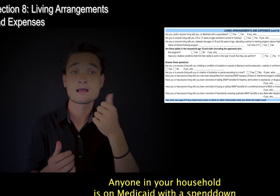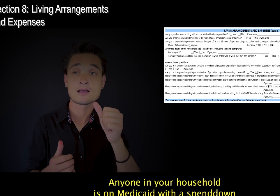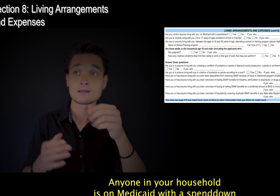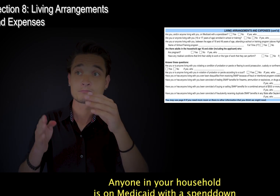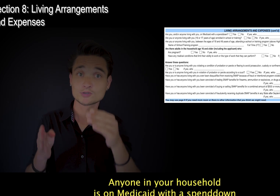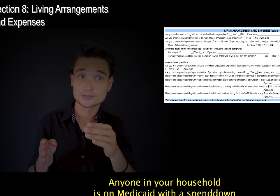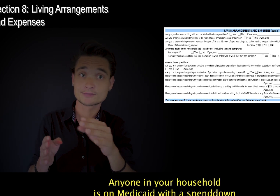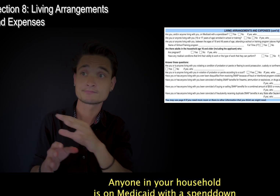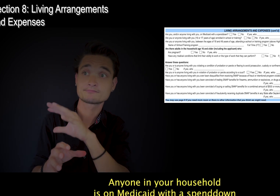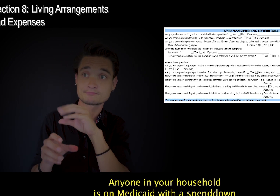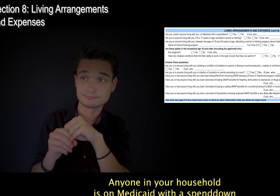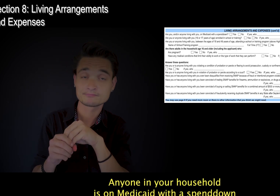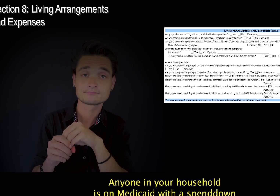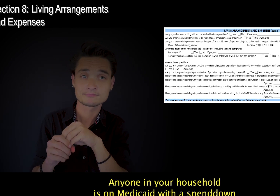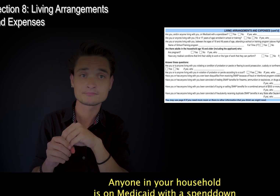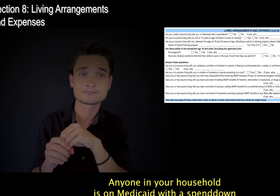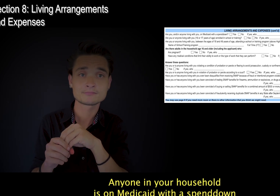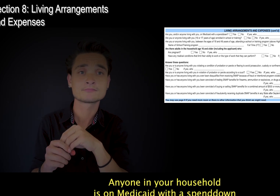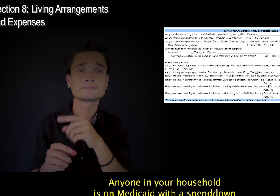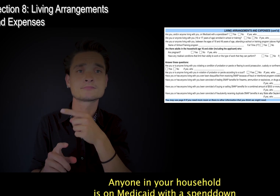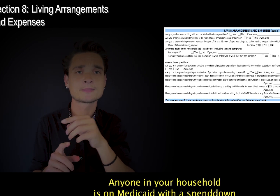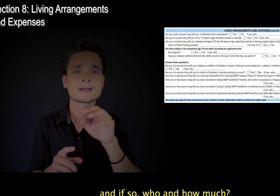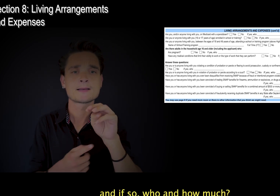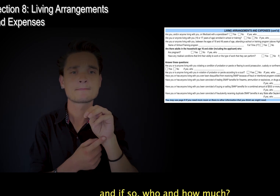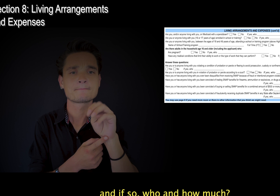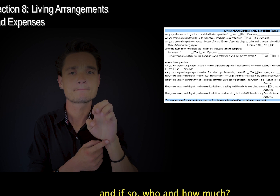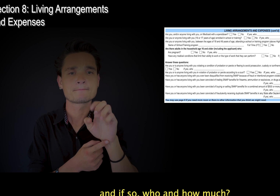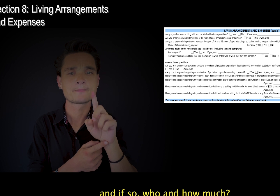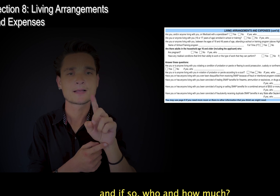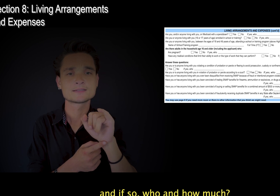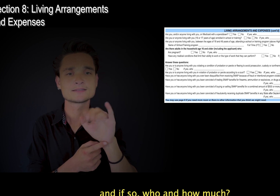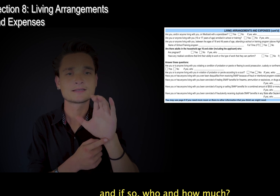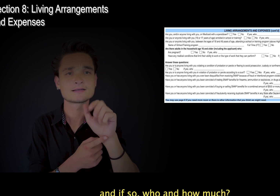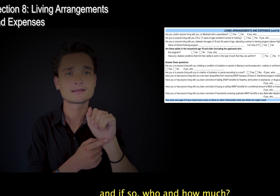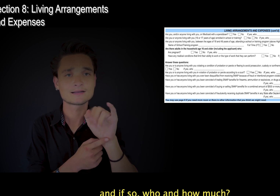Anyone in your household is on Medicaid with a spenddown and if so, who and how much?